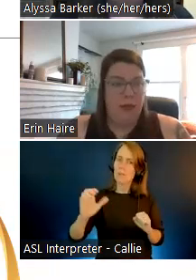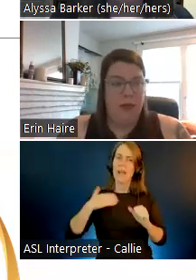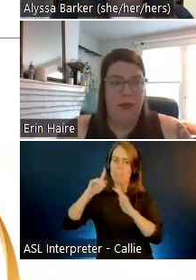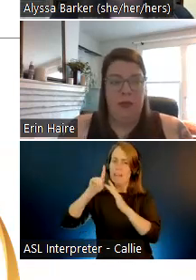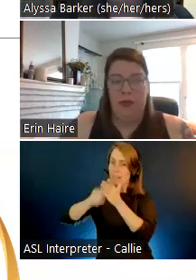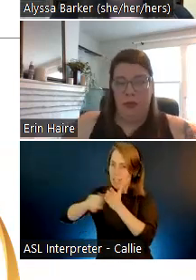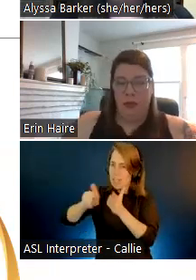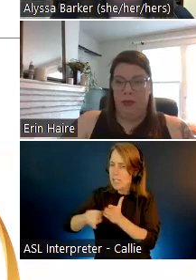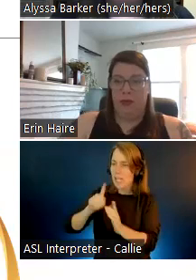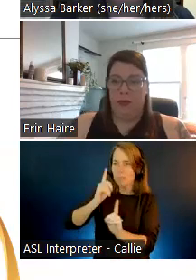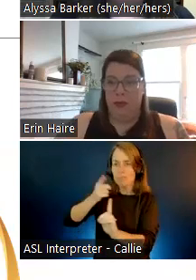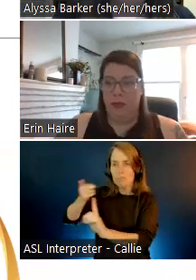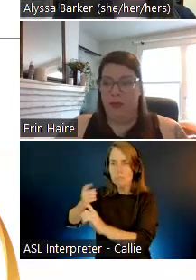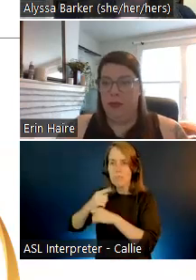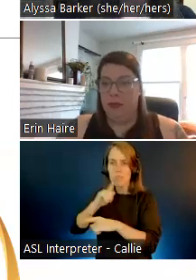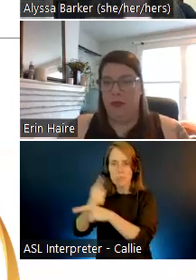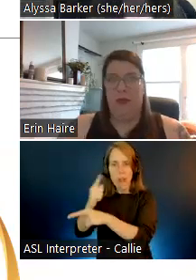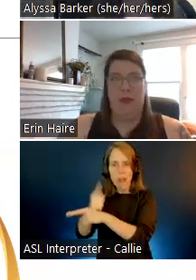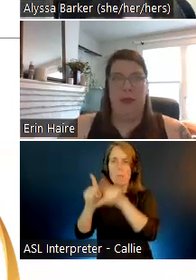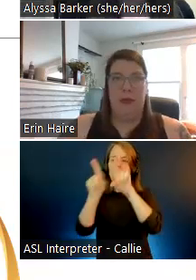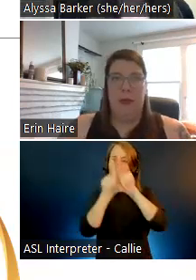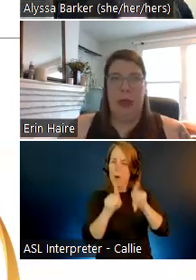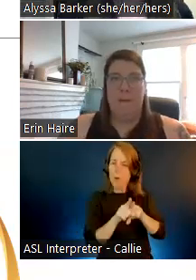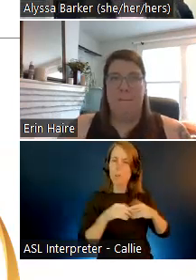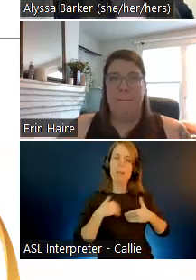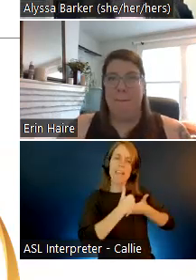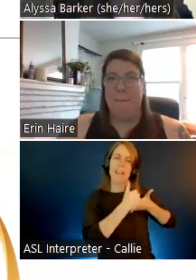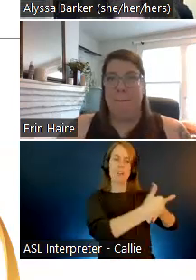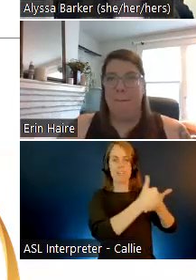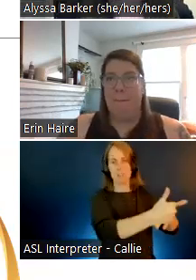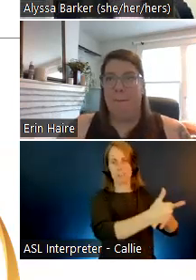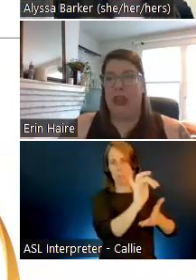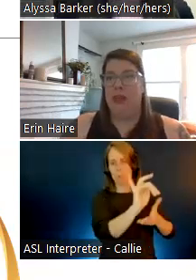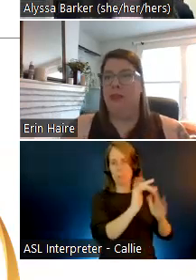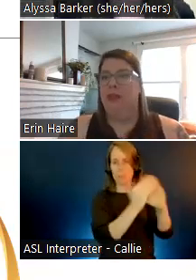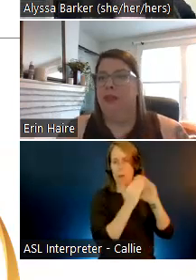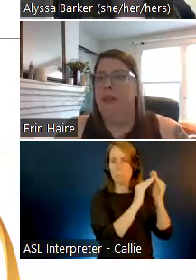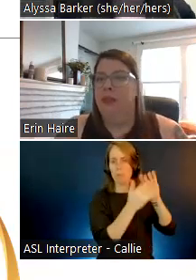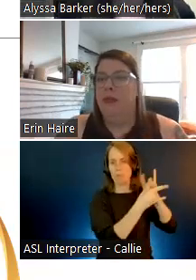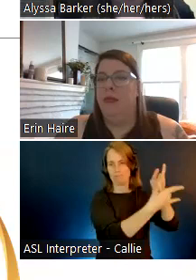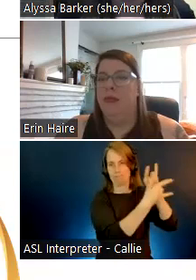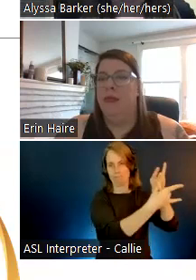community relations department we are generally a civil rights law enforcement agency for the state